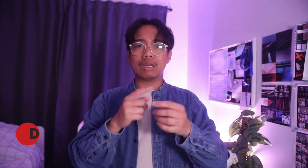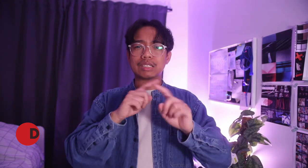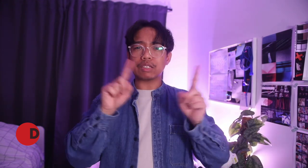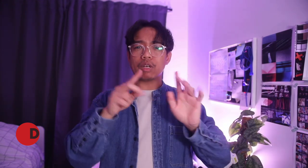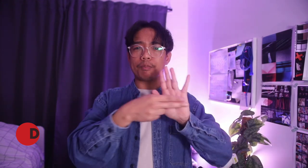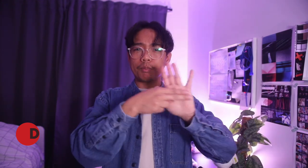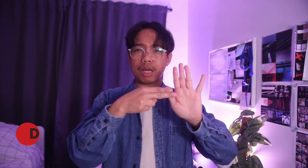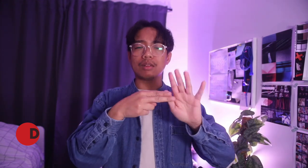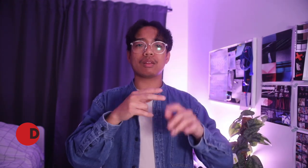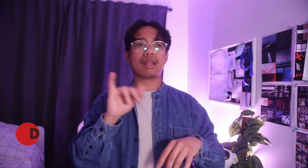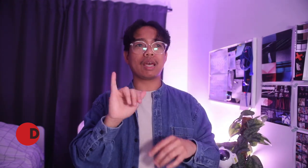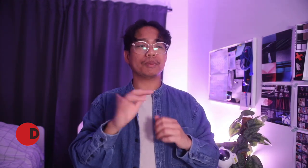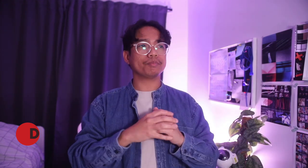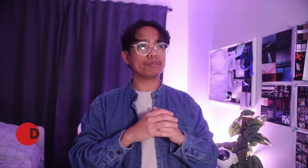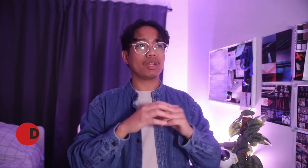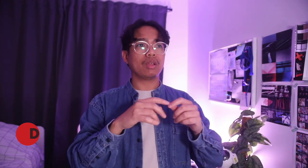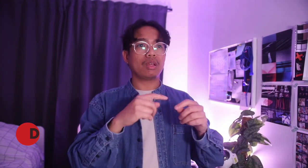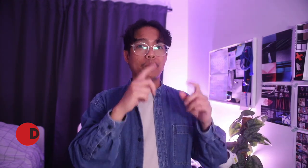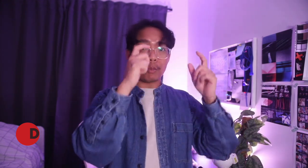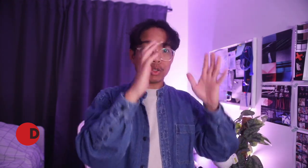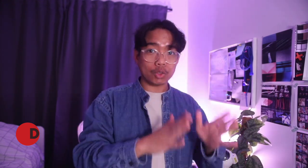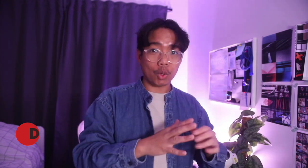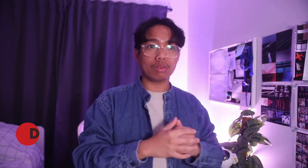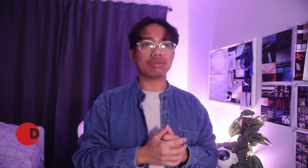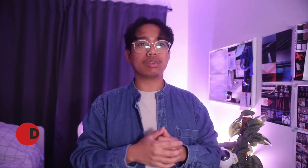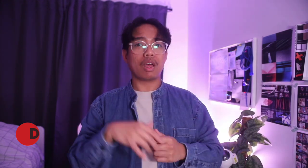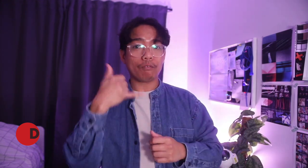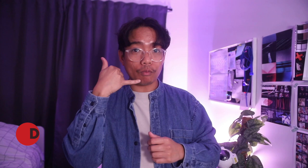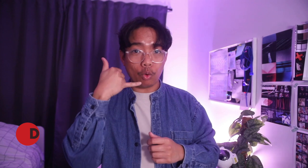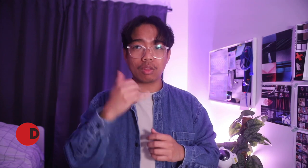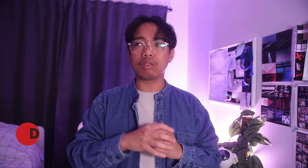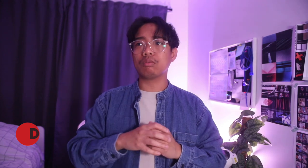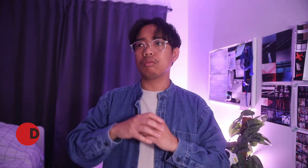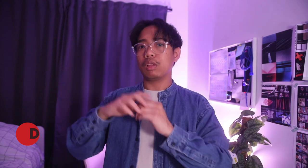to come together no matter what genre - photographers,